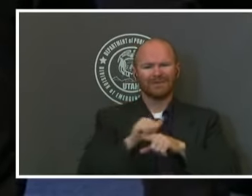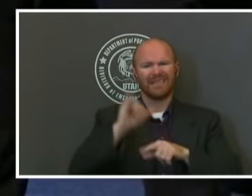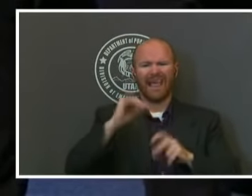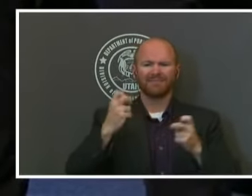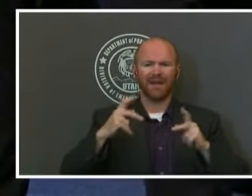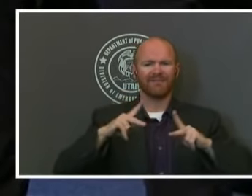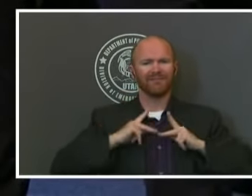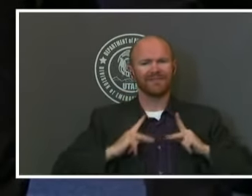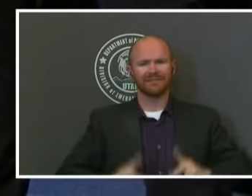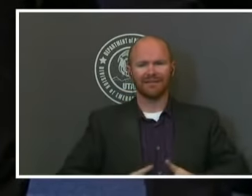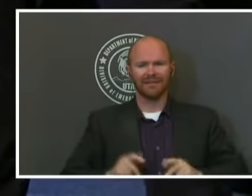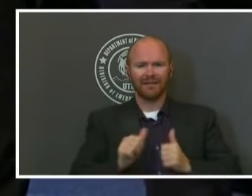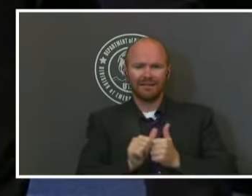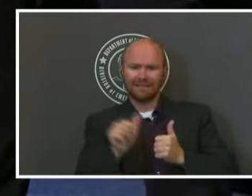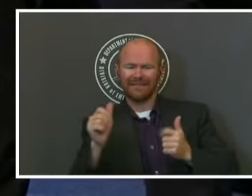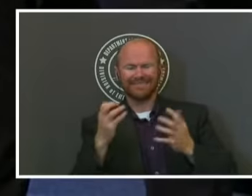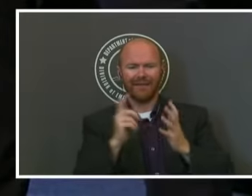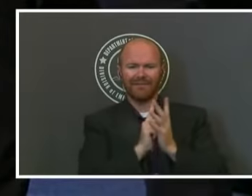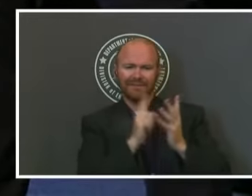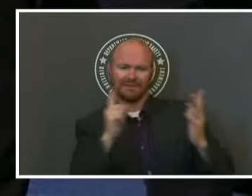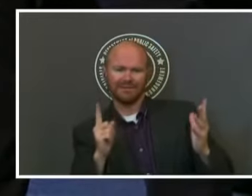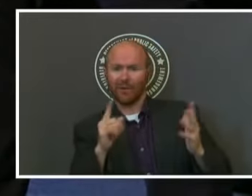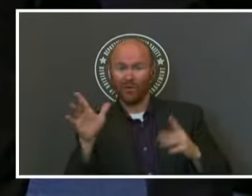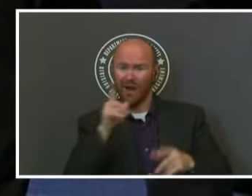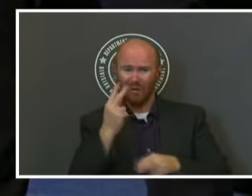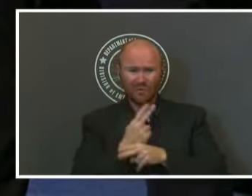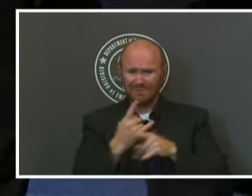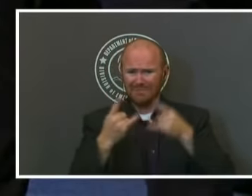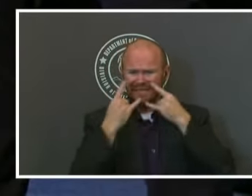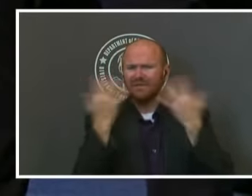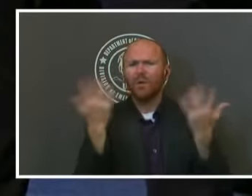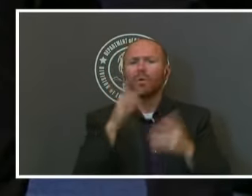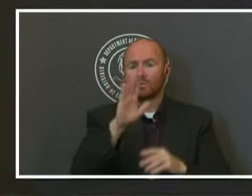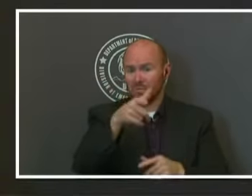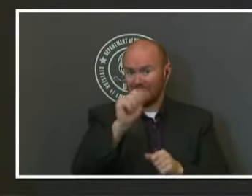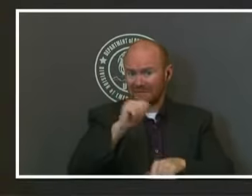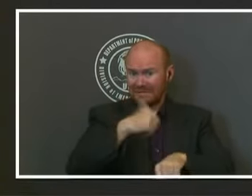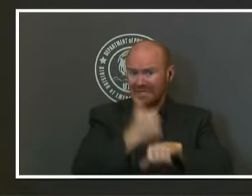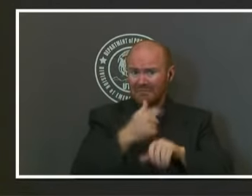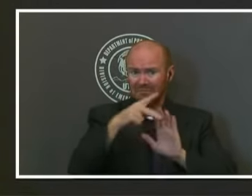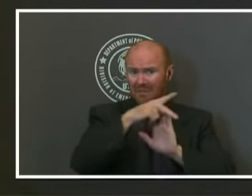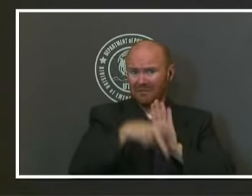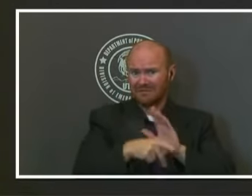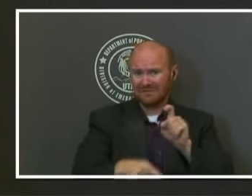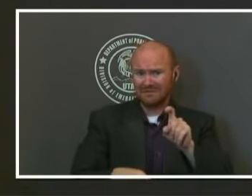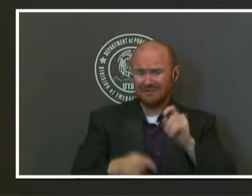wearing masks so what can you do